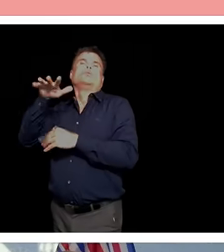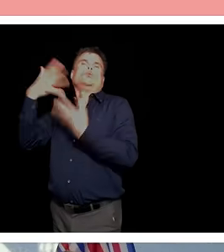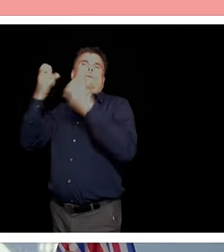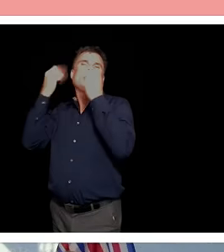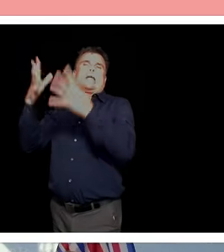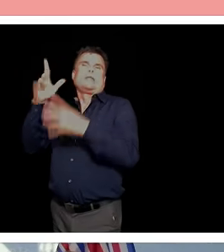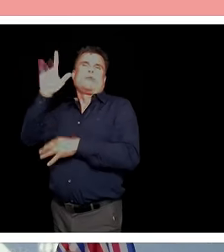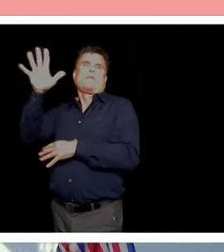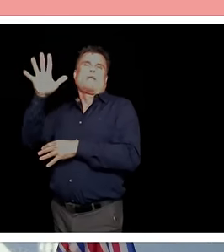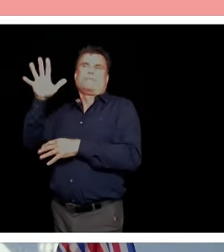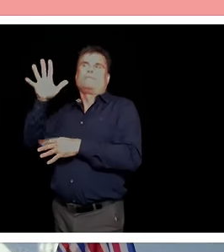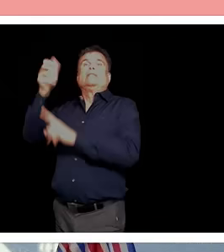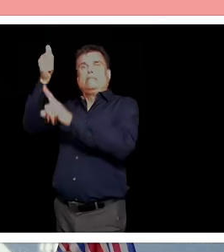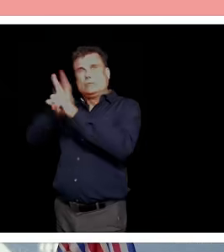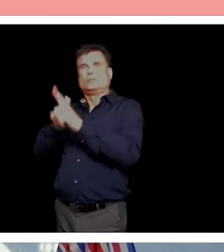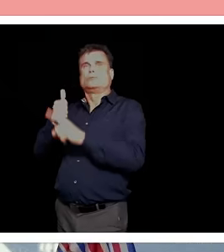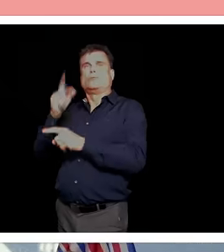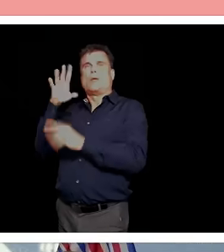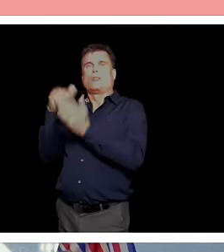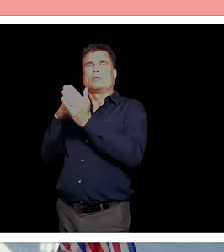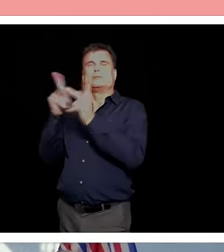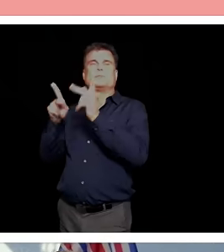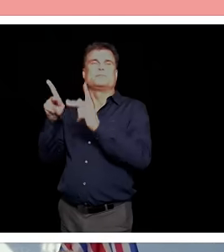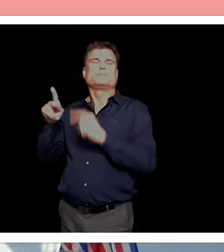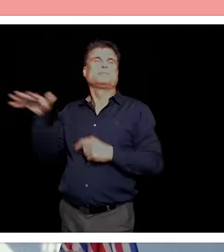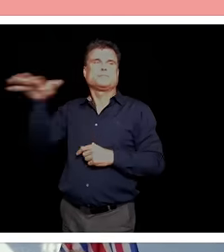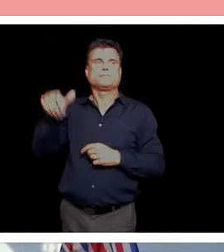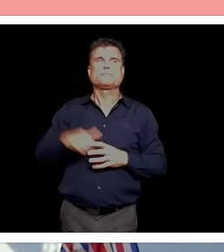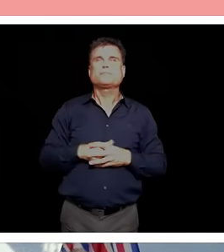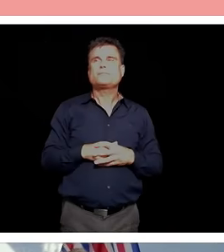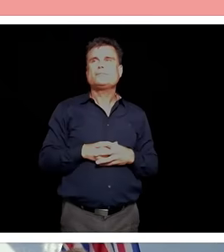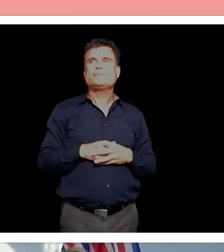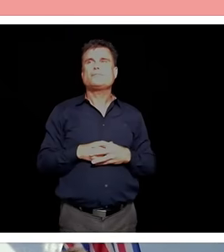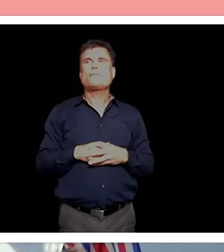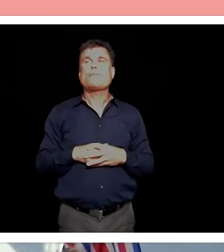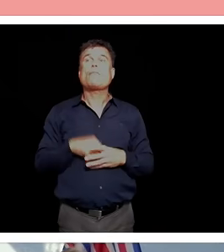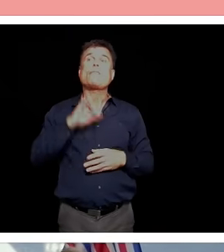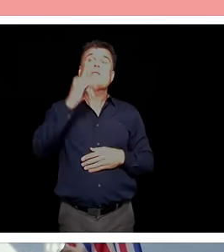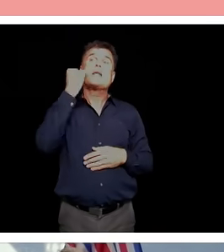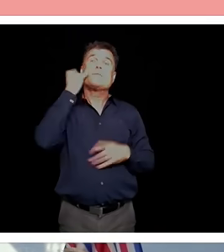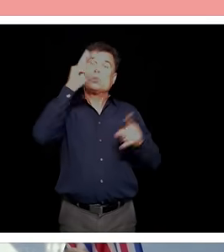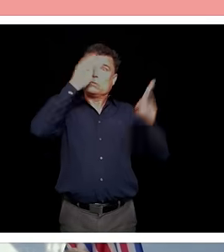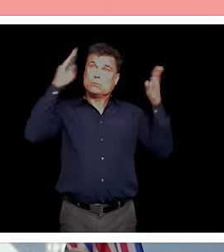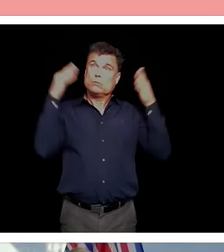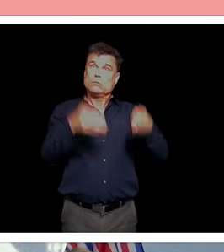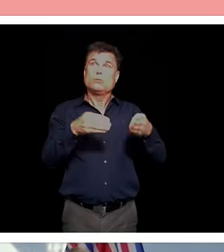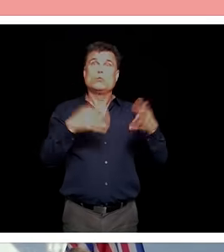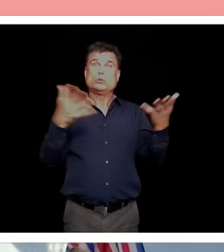ages of 2229 and that is reflecting what we have been seeing over the last few weeks over the